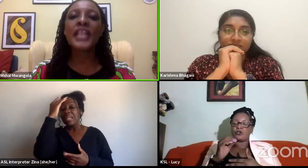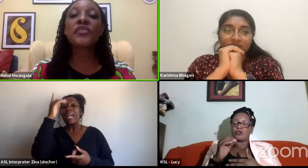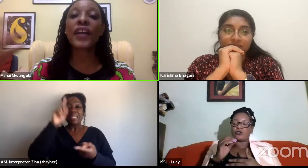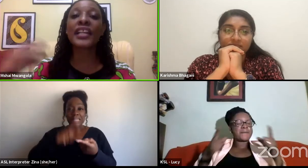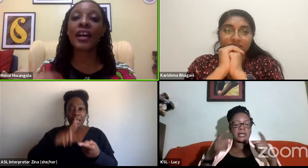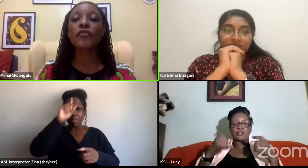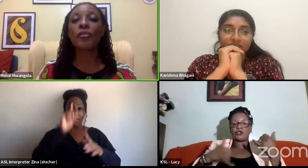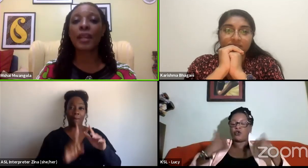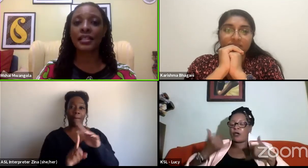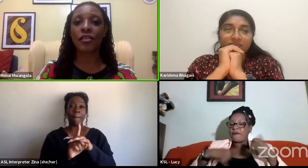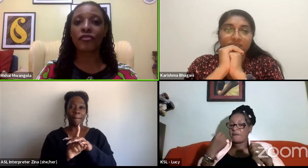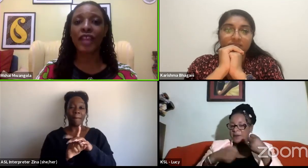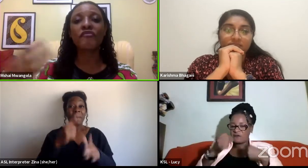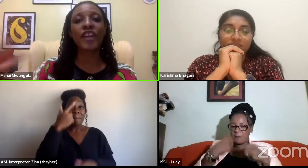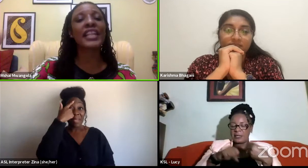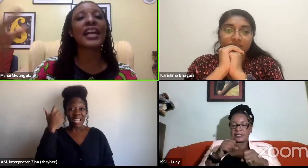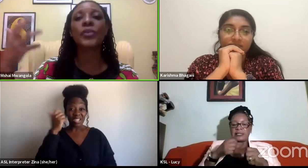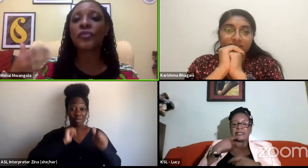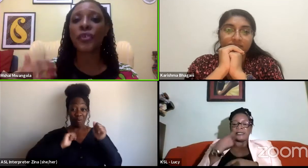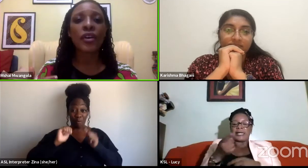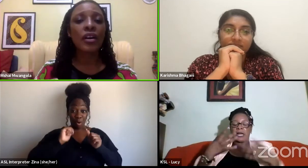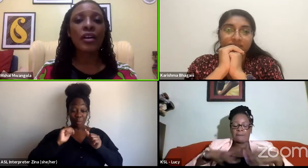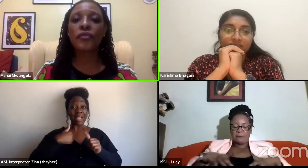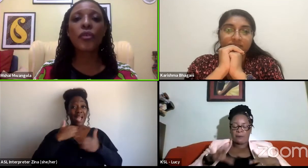It's finding out for myself and finding out for,